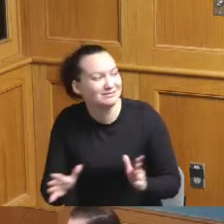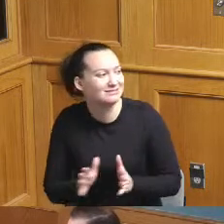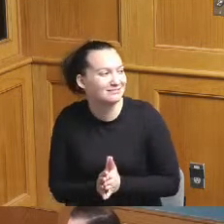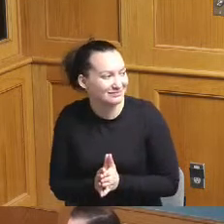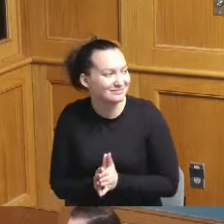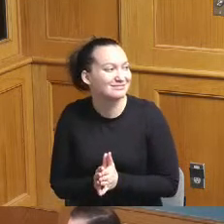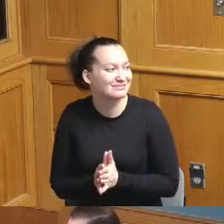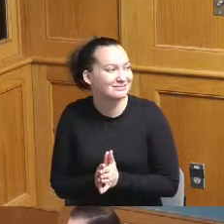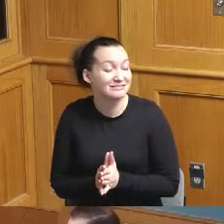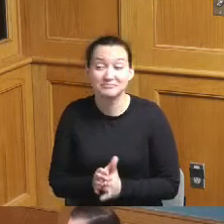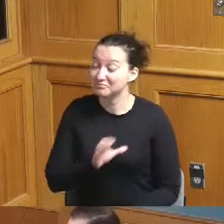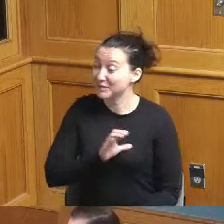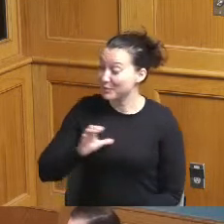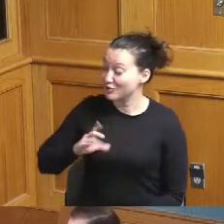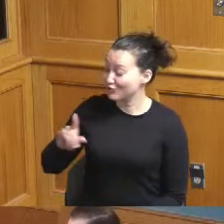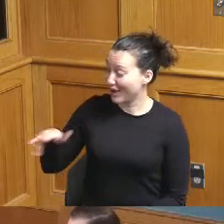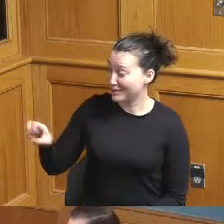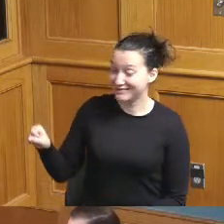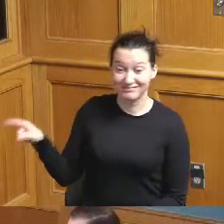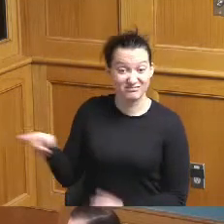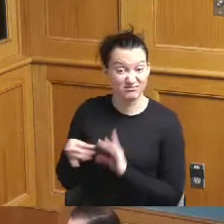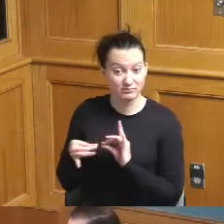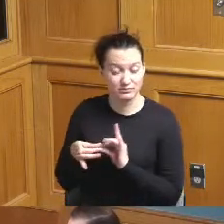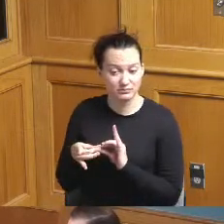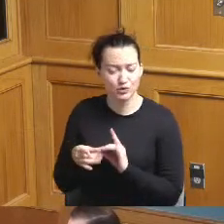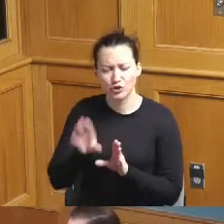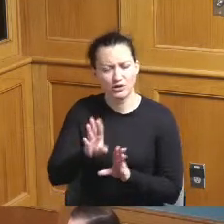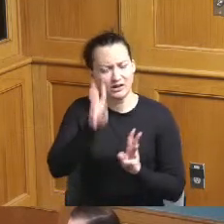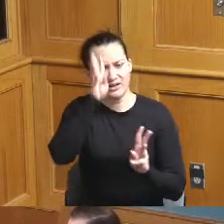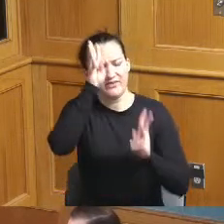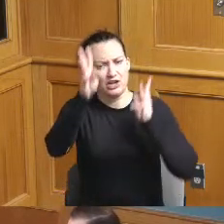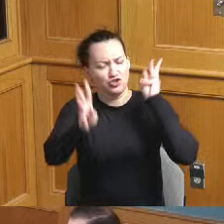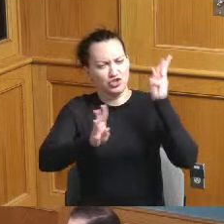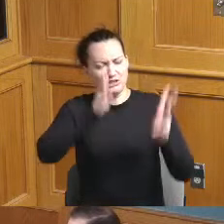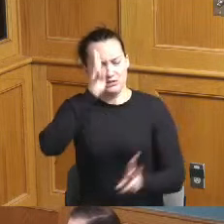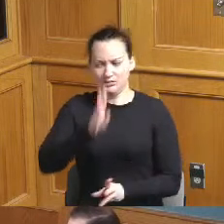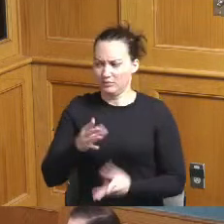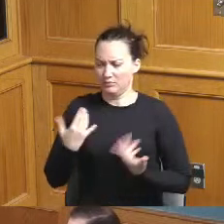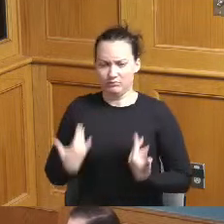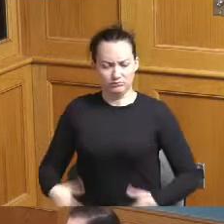as Commissioner Driehaus had indicated your Innovation and how you're just taking the bull